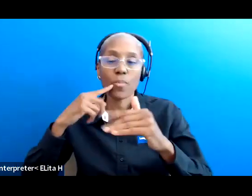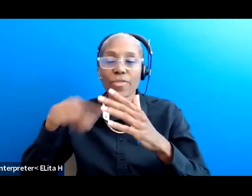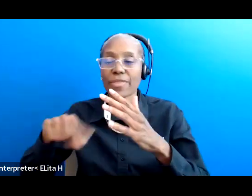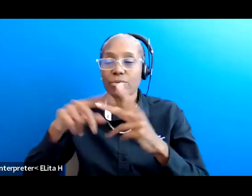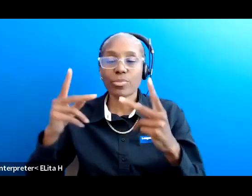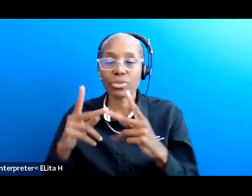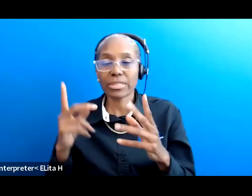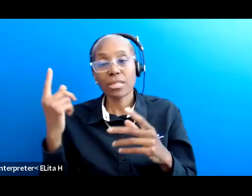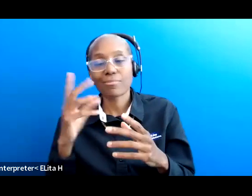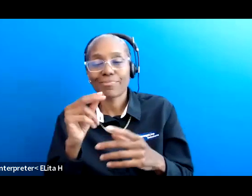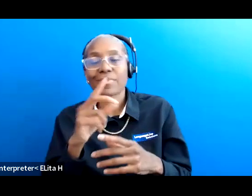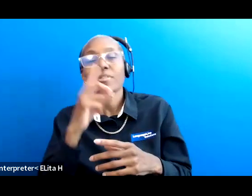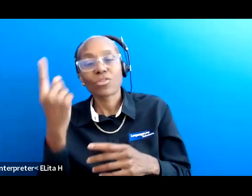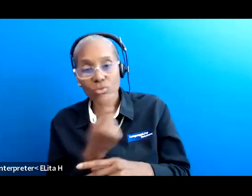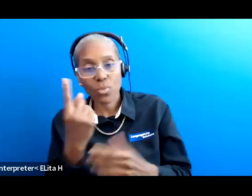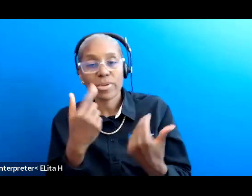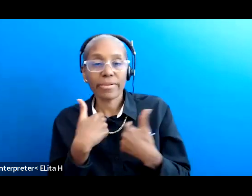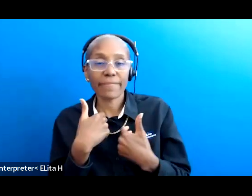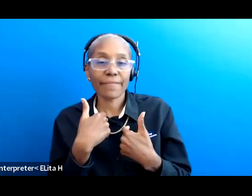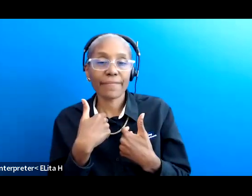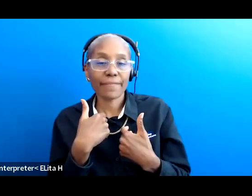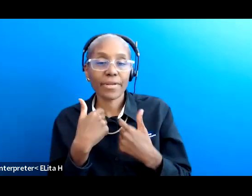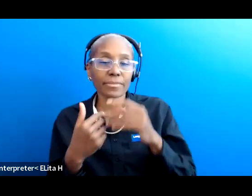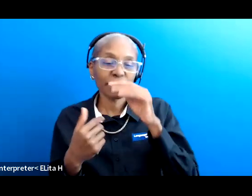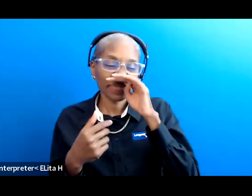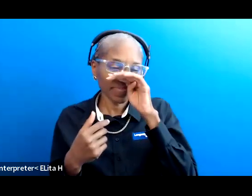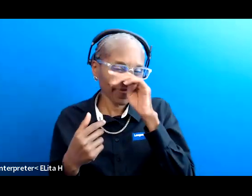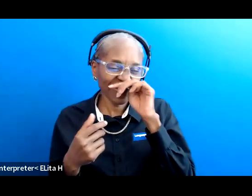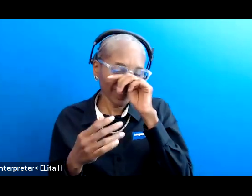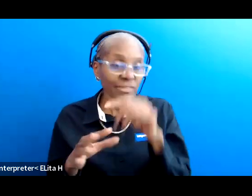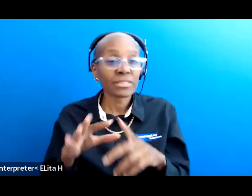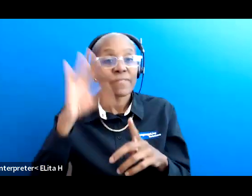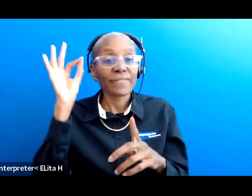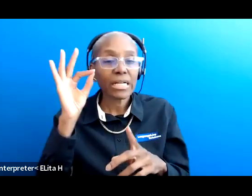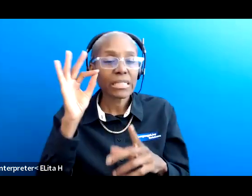It's finding those rays of sunlight, the research that's